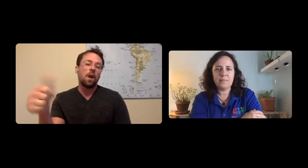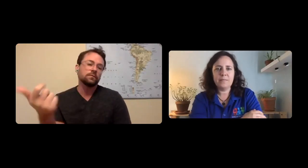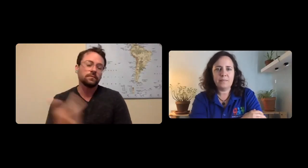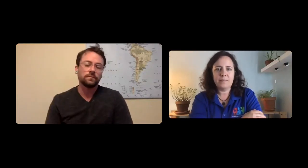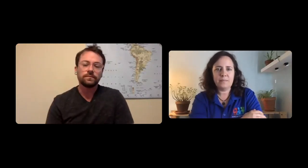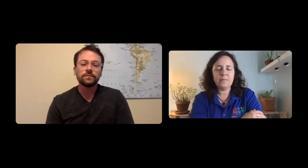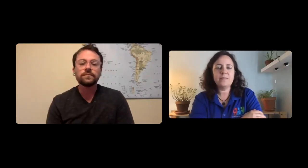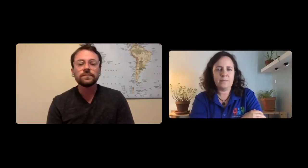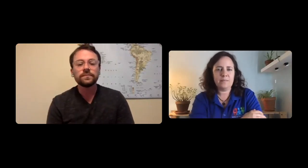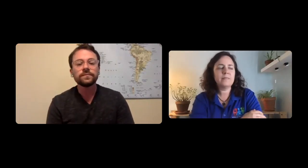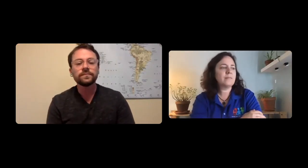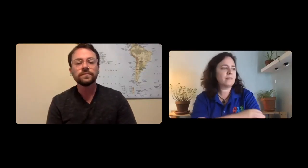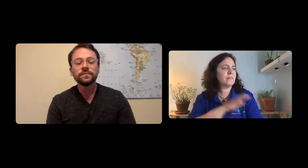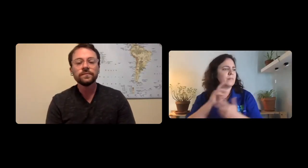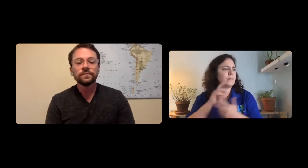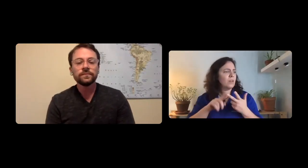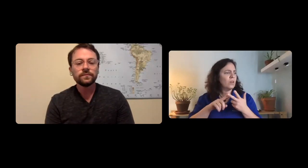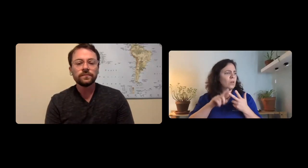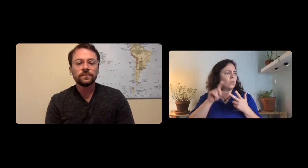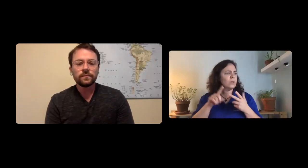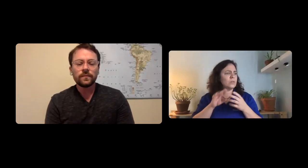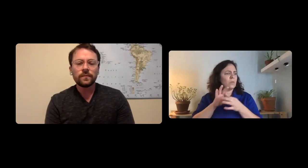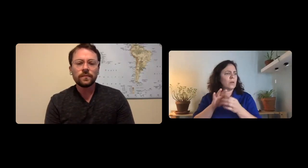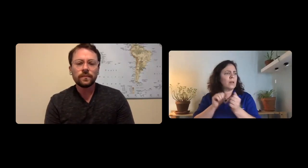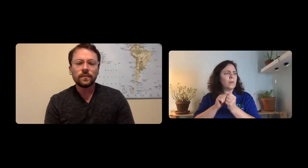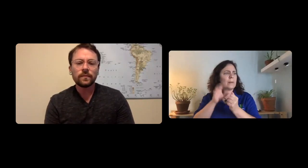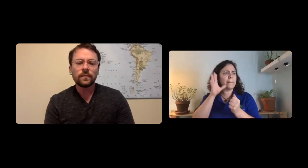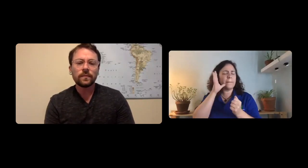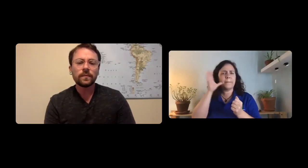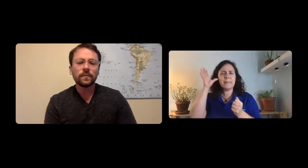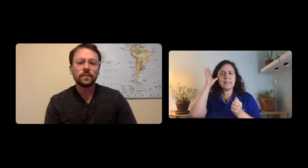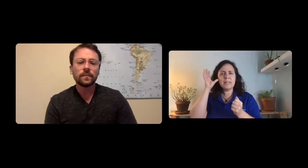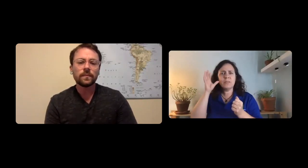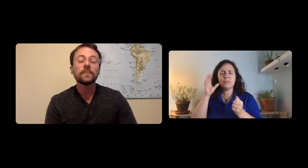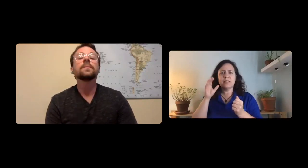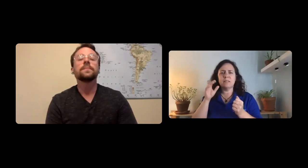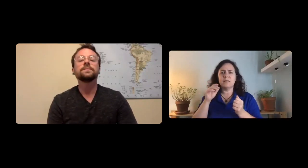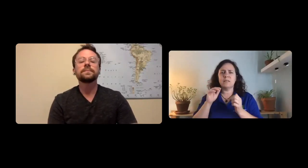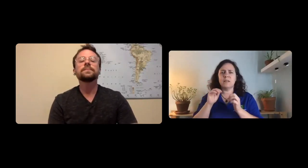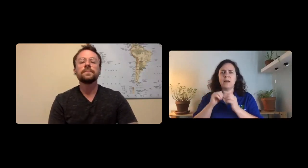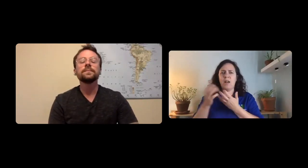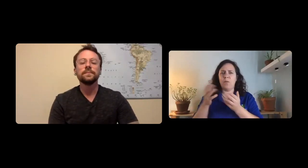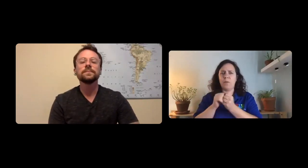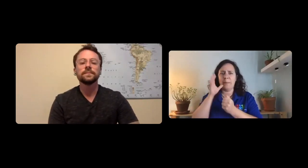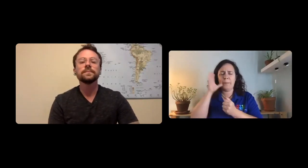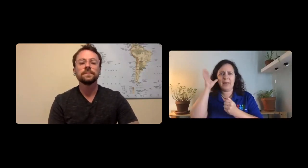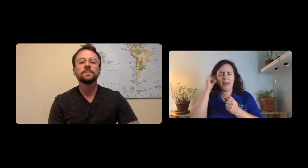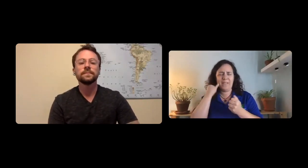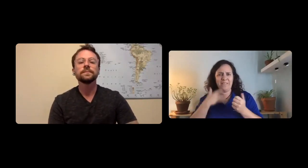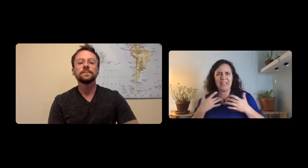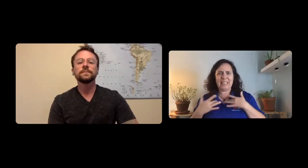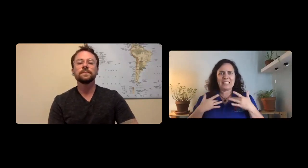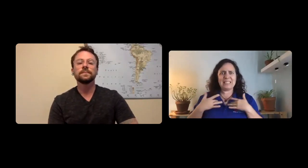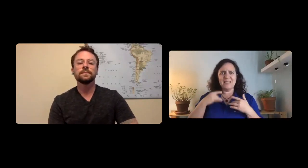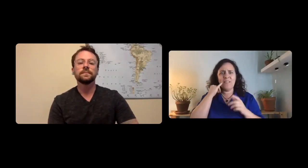But we need to give them the resources ahead of time so they know how to do that. > And the third part of this question was about parents.